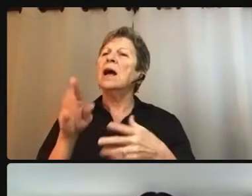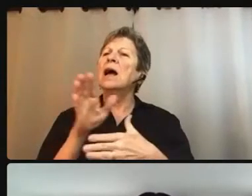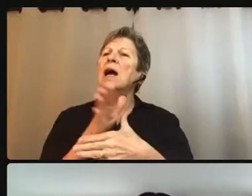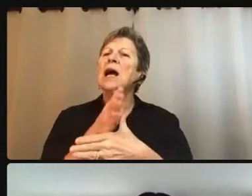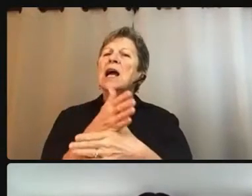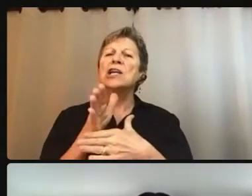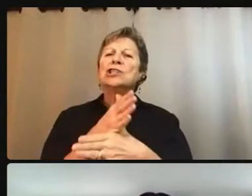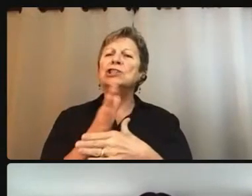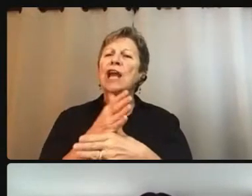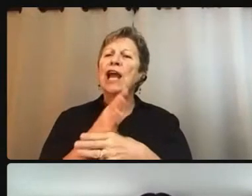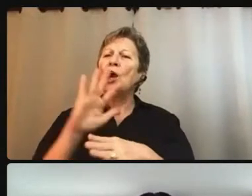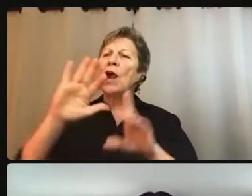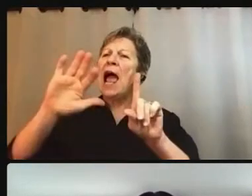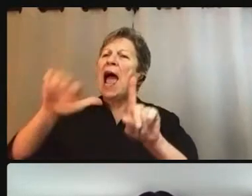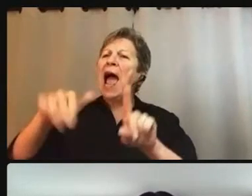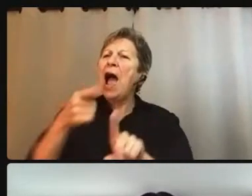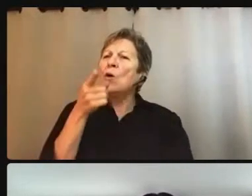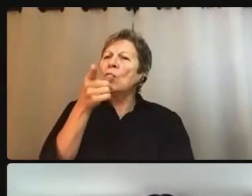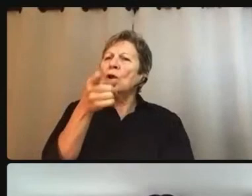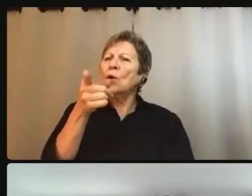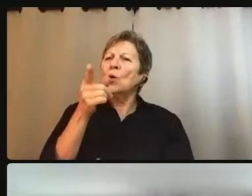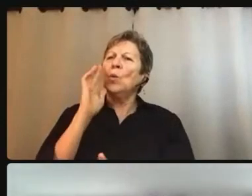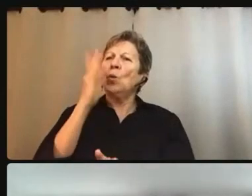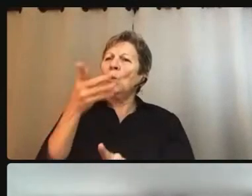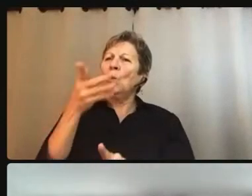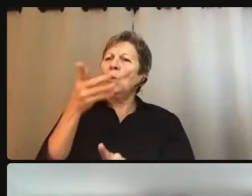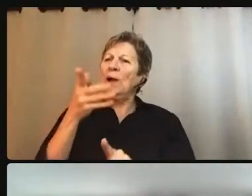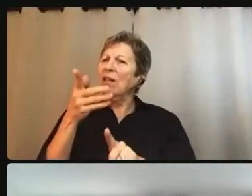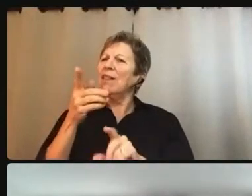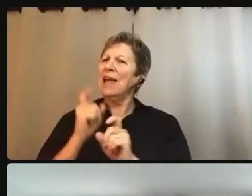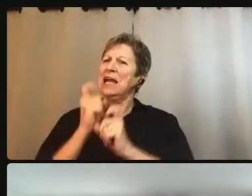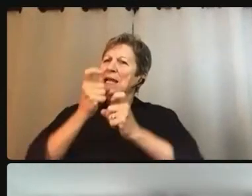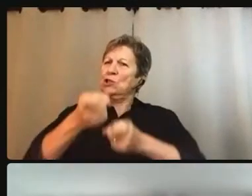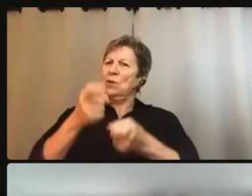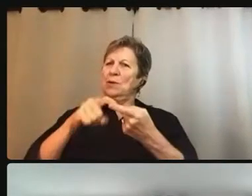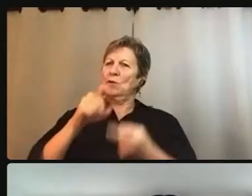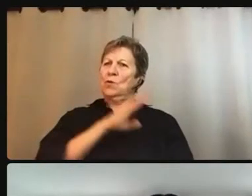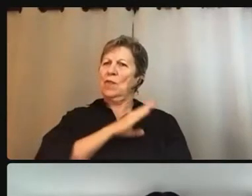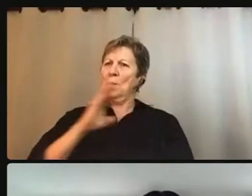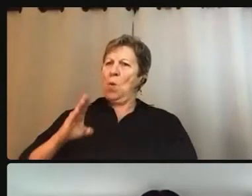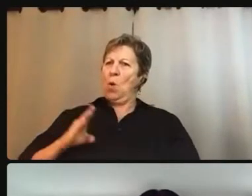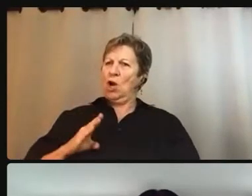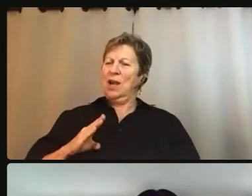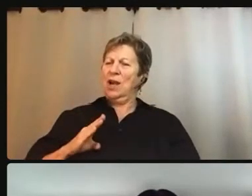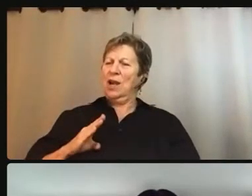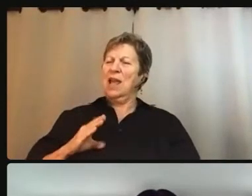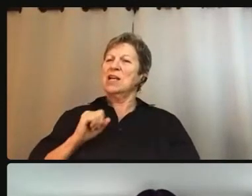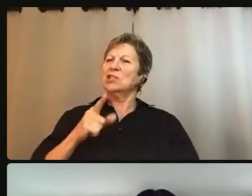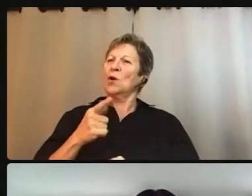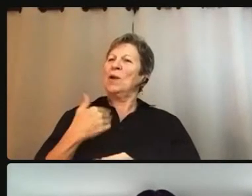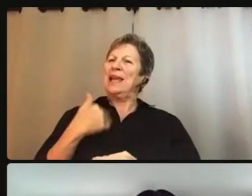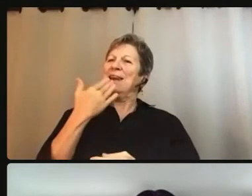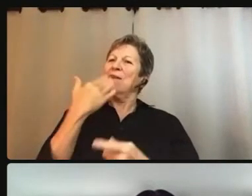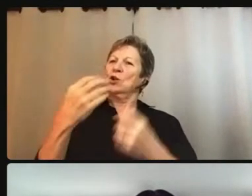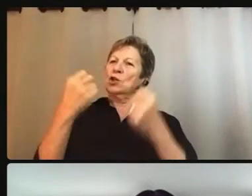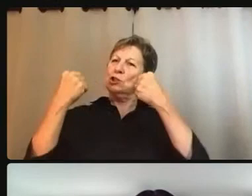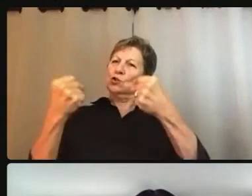AND THE SECOND QUESTION IS